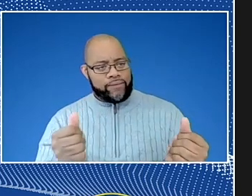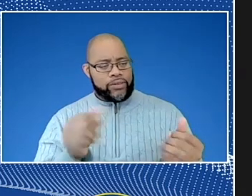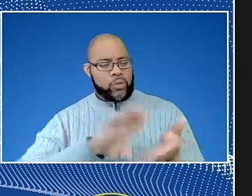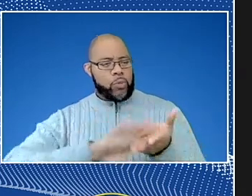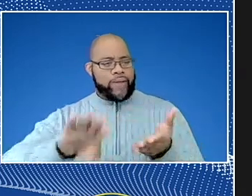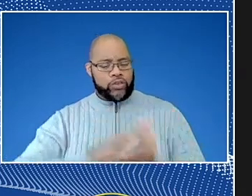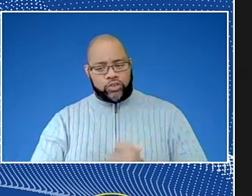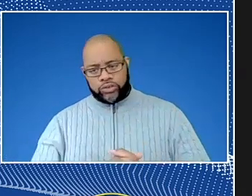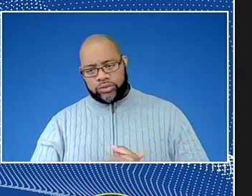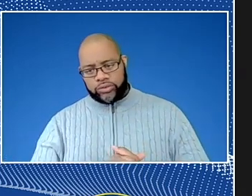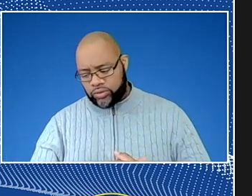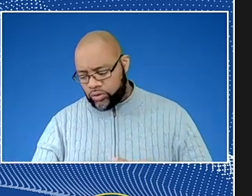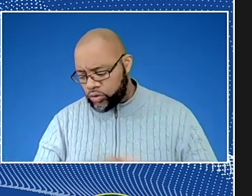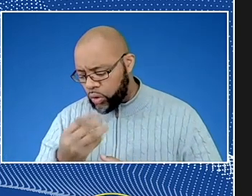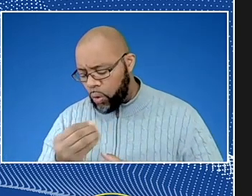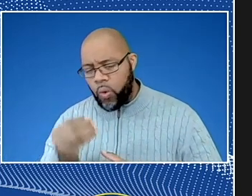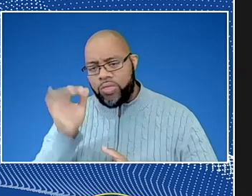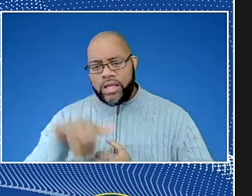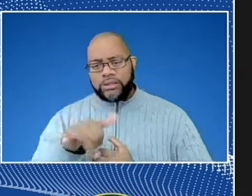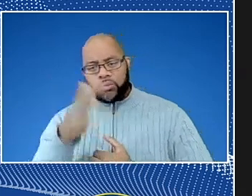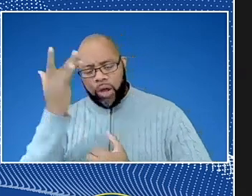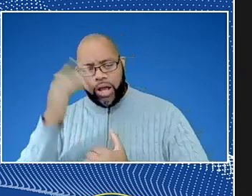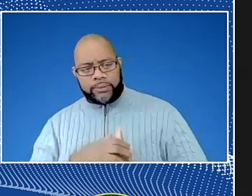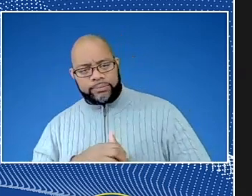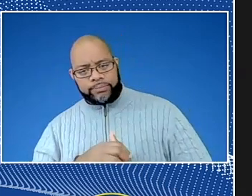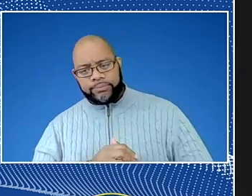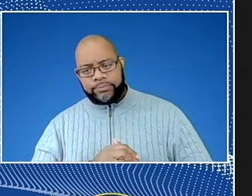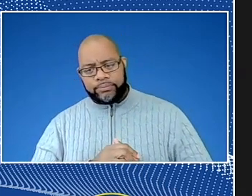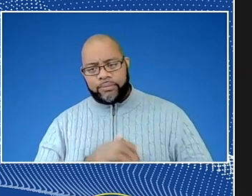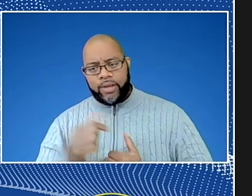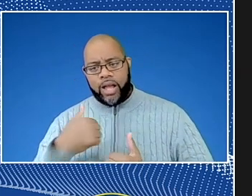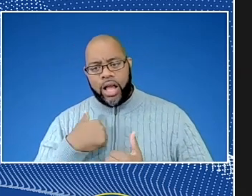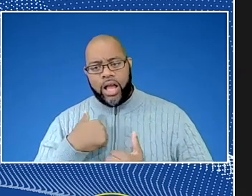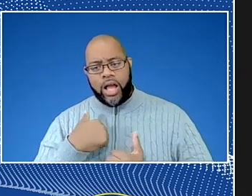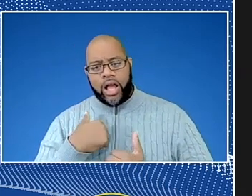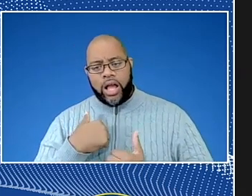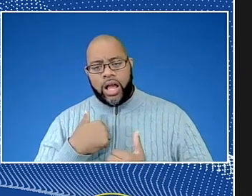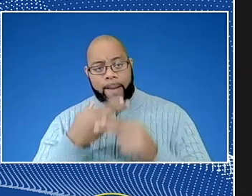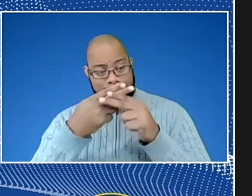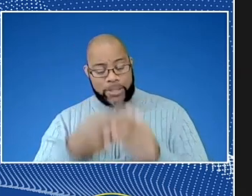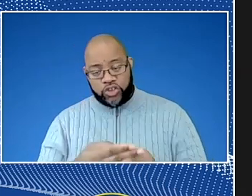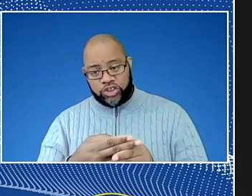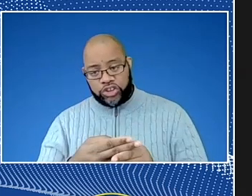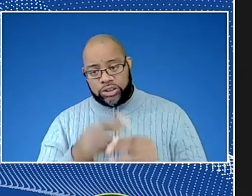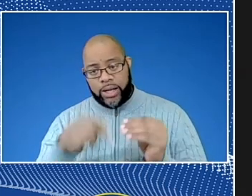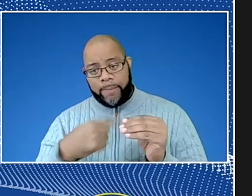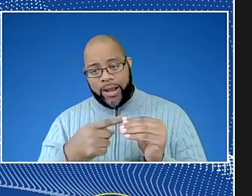And so that's why I wholeheartedly mentioned about explicitly mentioning